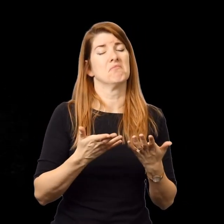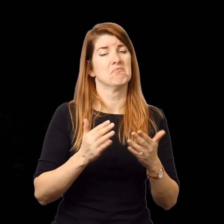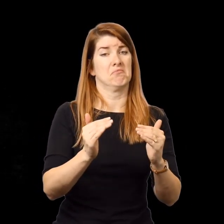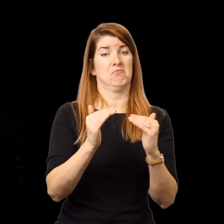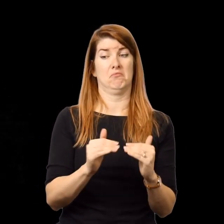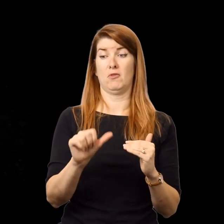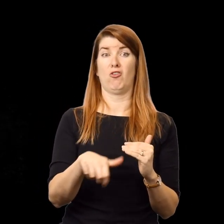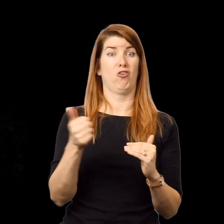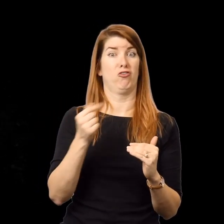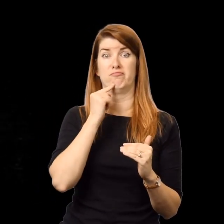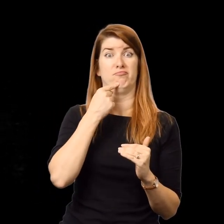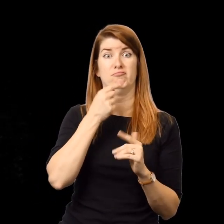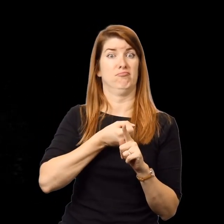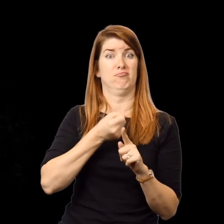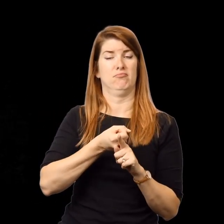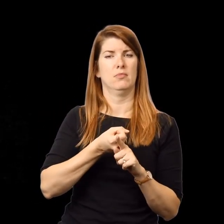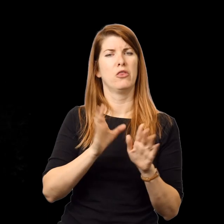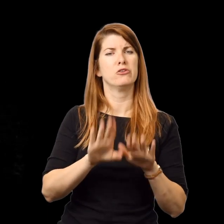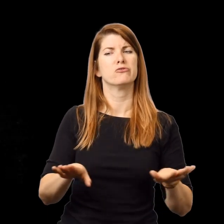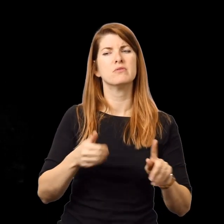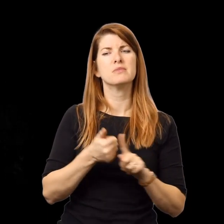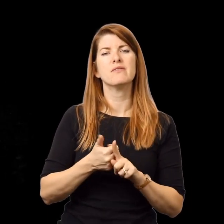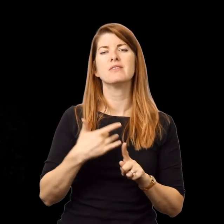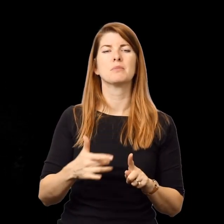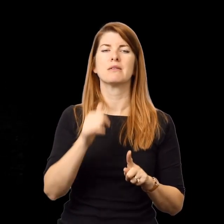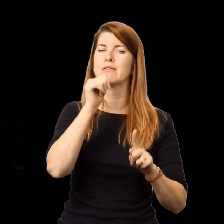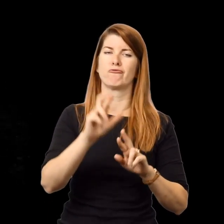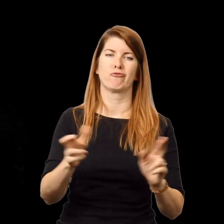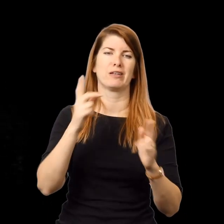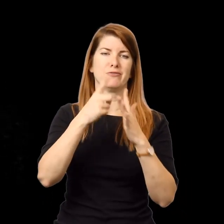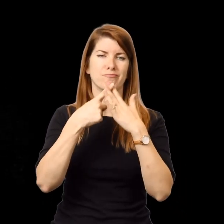Another significant consequence is that these children offer not school ready.